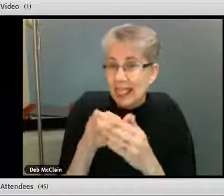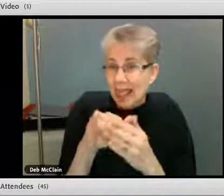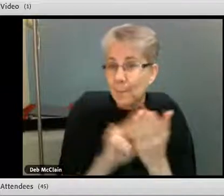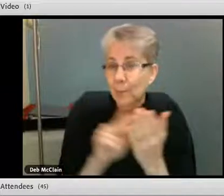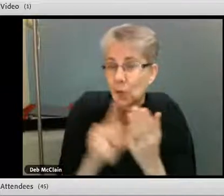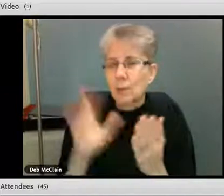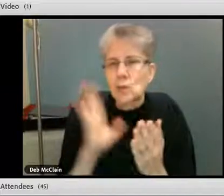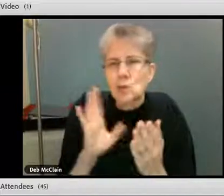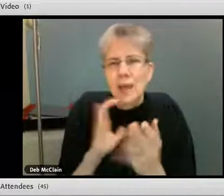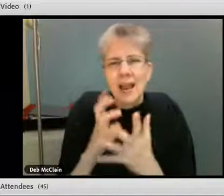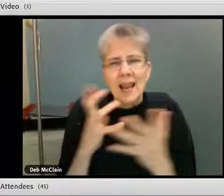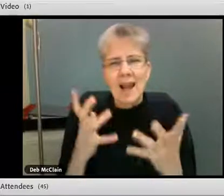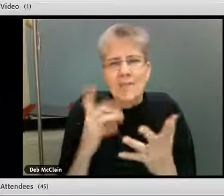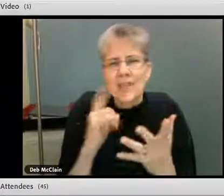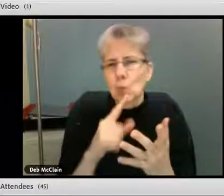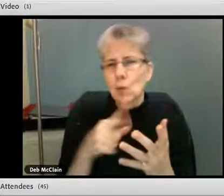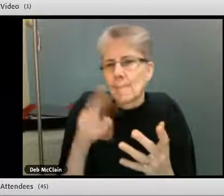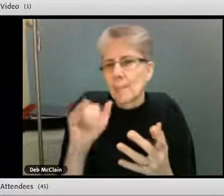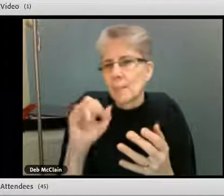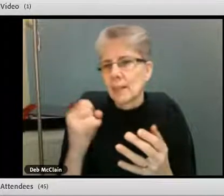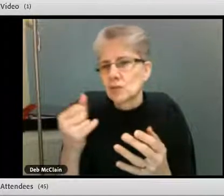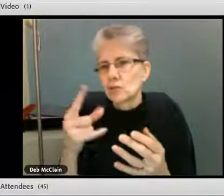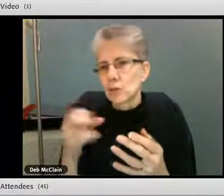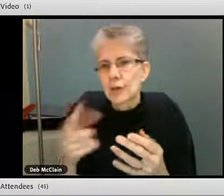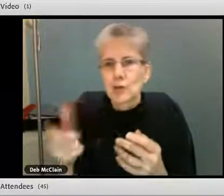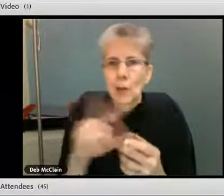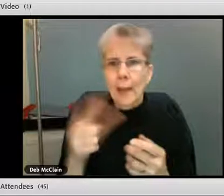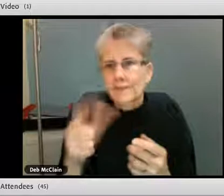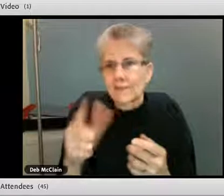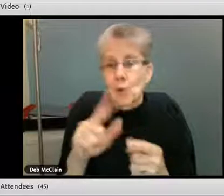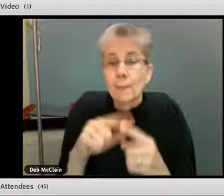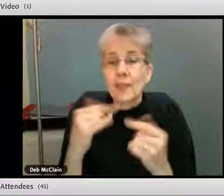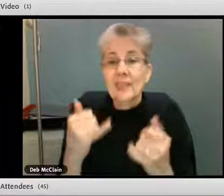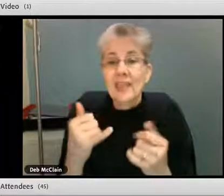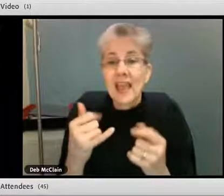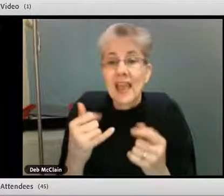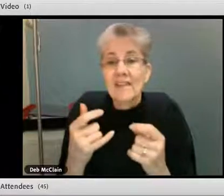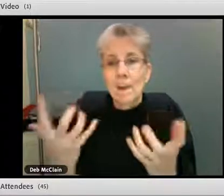and you kind of had to go back and forth. But they've sort of merged everything in